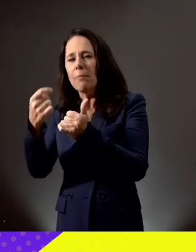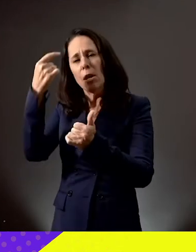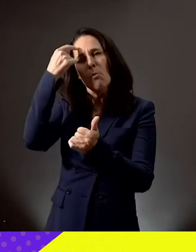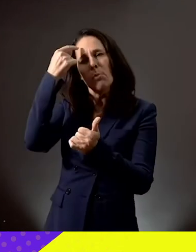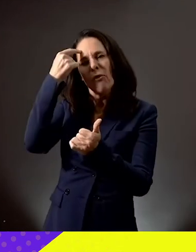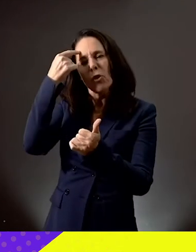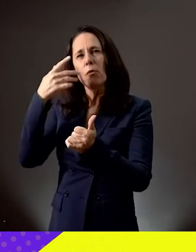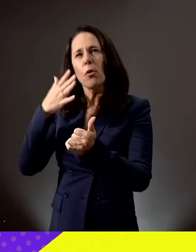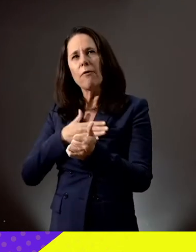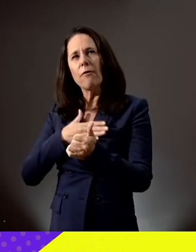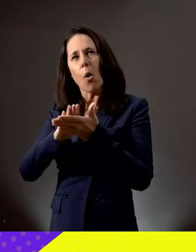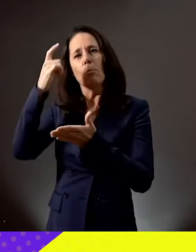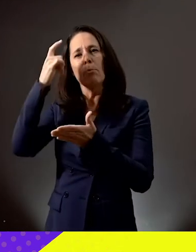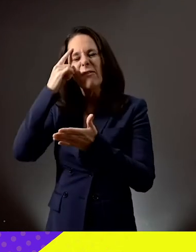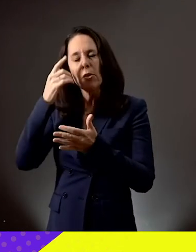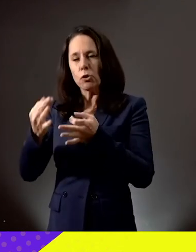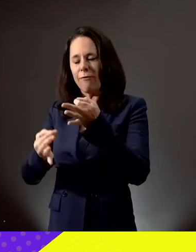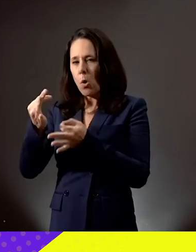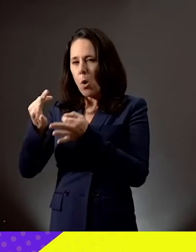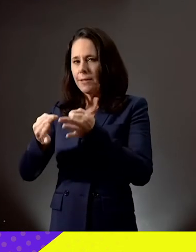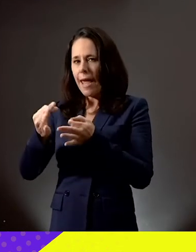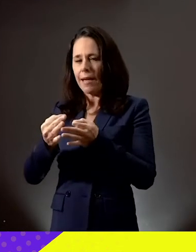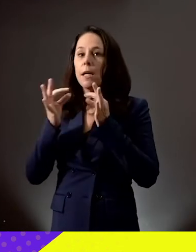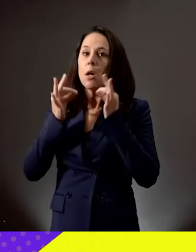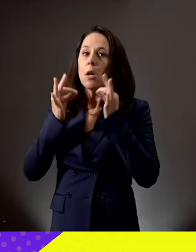A podcast about being yourself at work, and so forth.